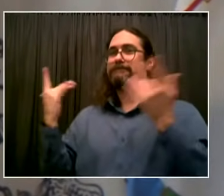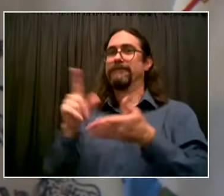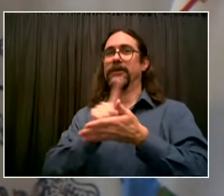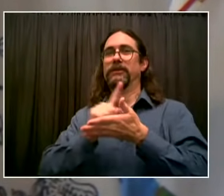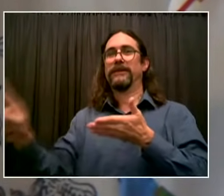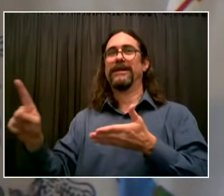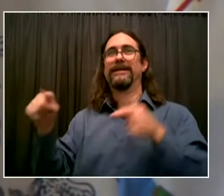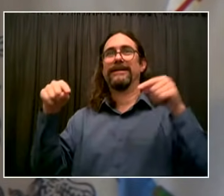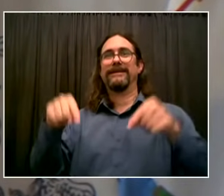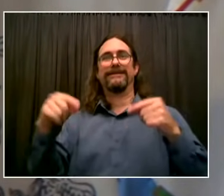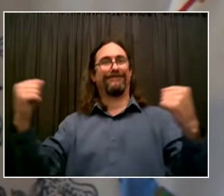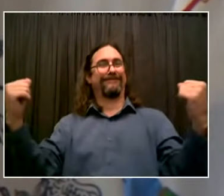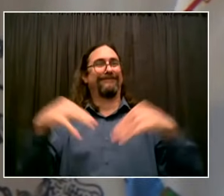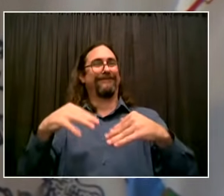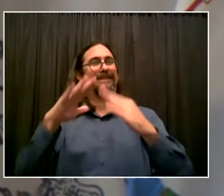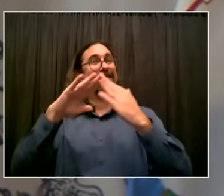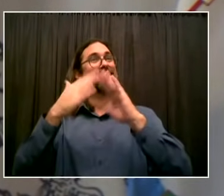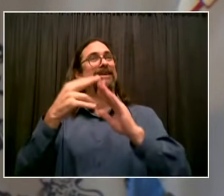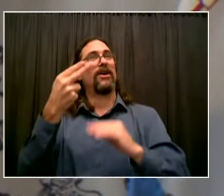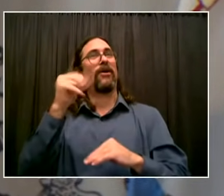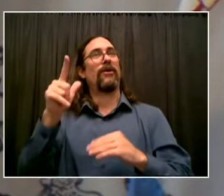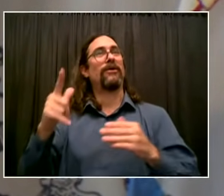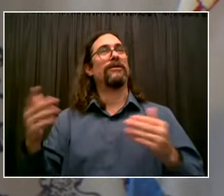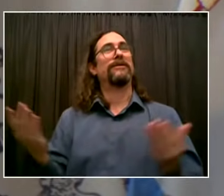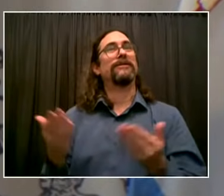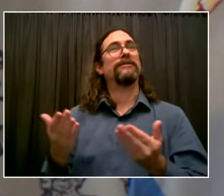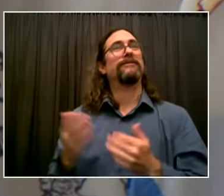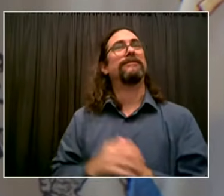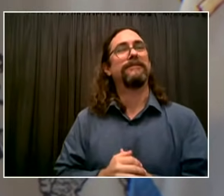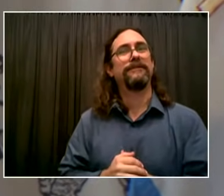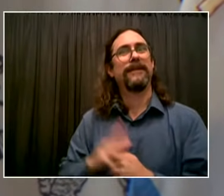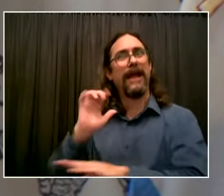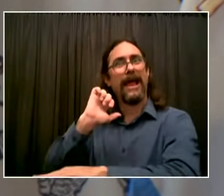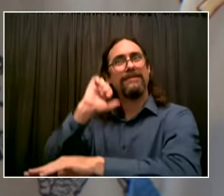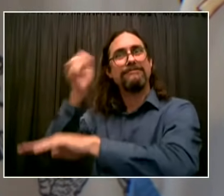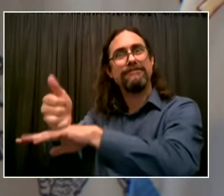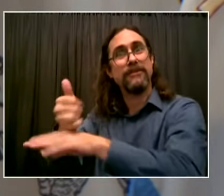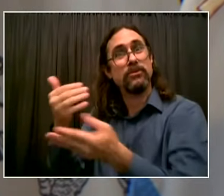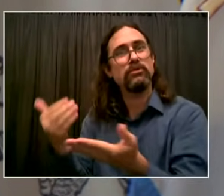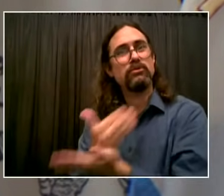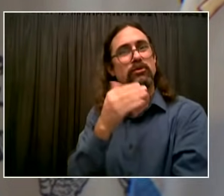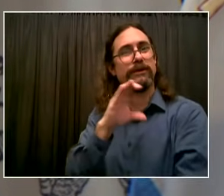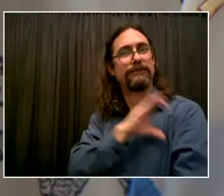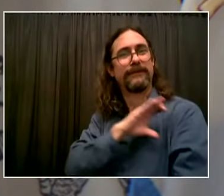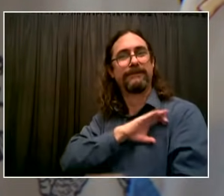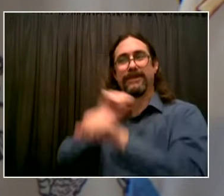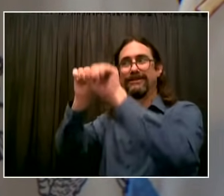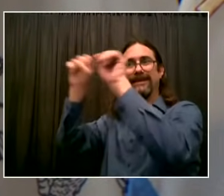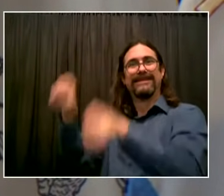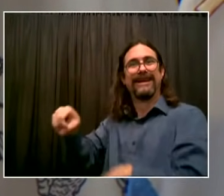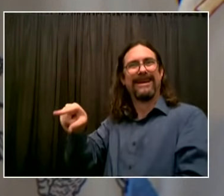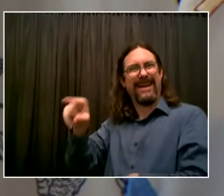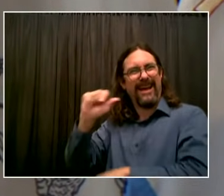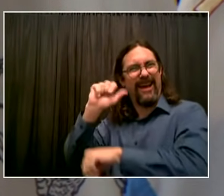THE ANNOUNCEMENT OF THE NEW PRECINCT IN SOUTHEAST QUEENS. SOMETHING THAT WAS THERE FOR 40 YEARS. WE WANT TO THANK